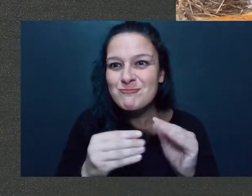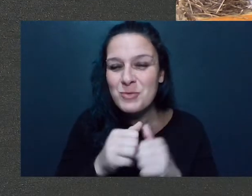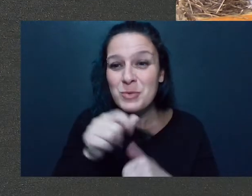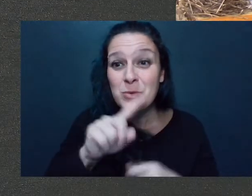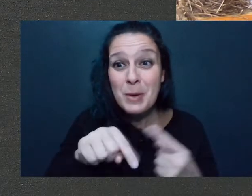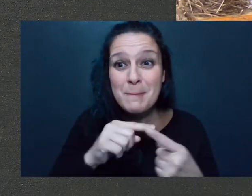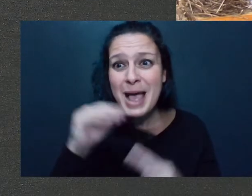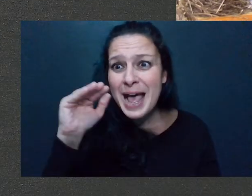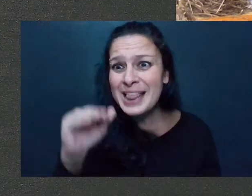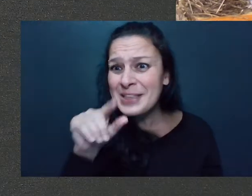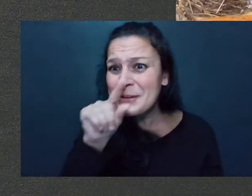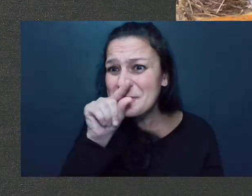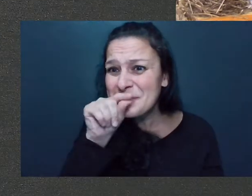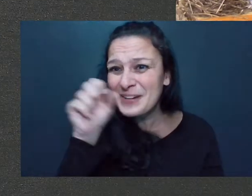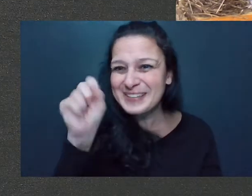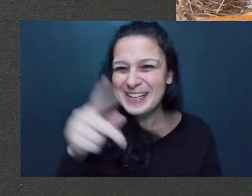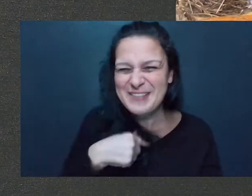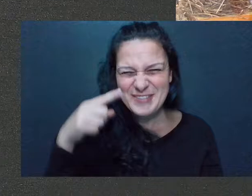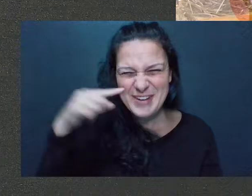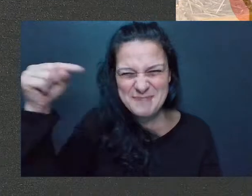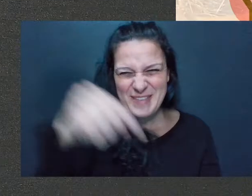about a little bird. I'll be right back.